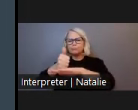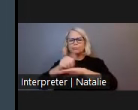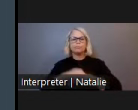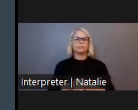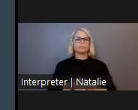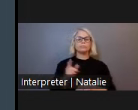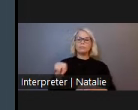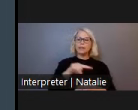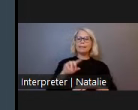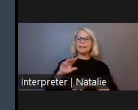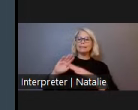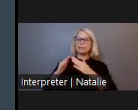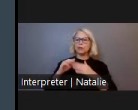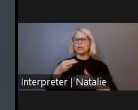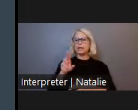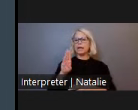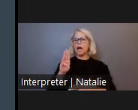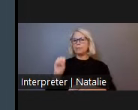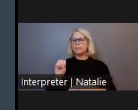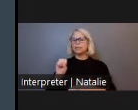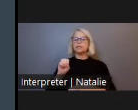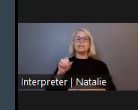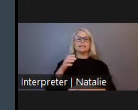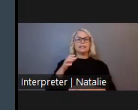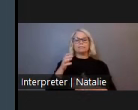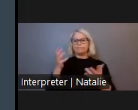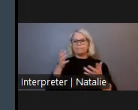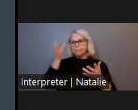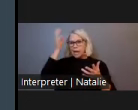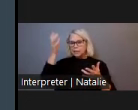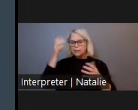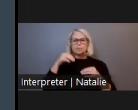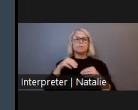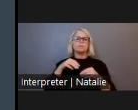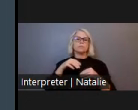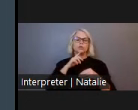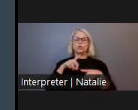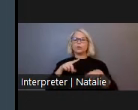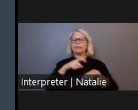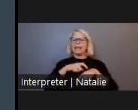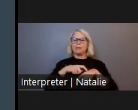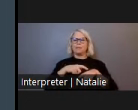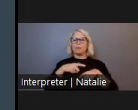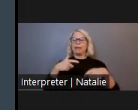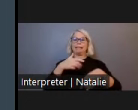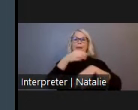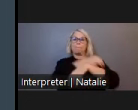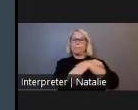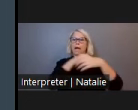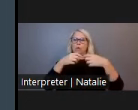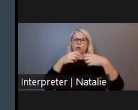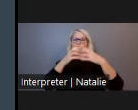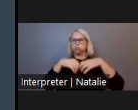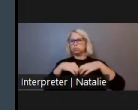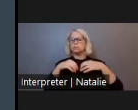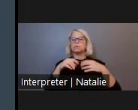These hubs are a concept to make sure that in times of a large power outage, or a disaster